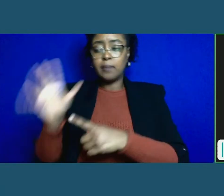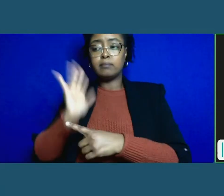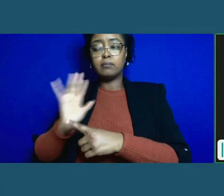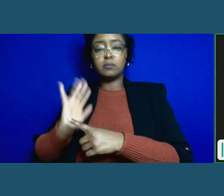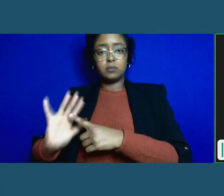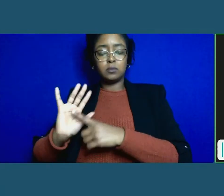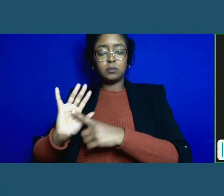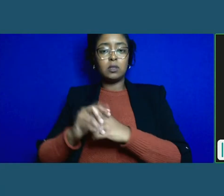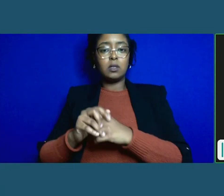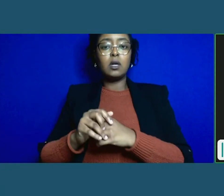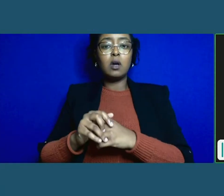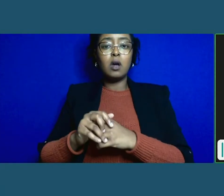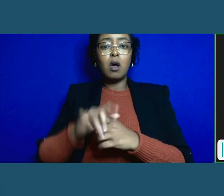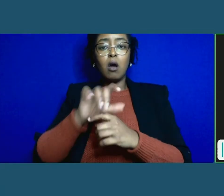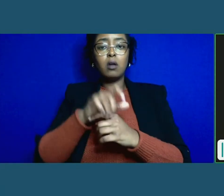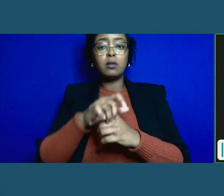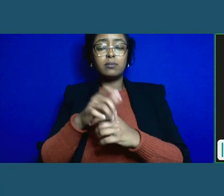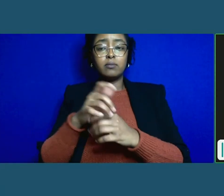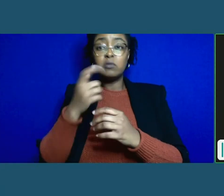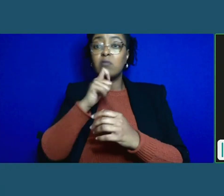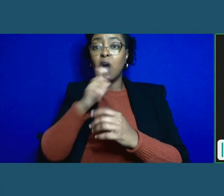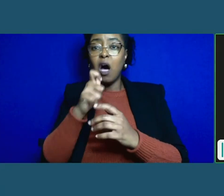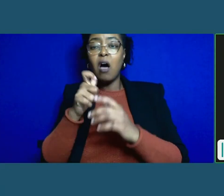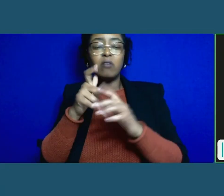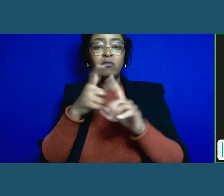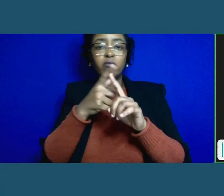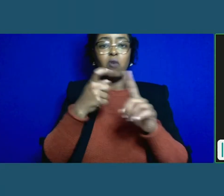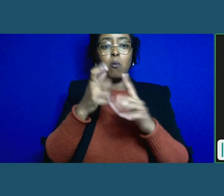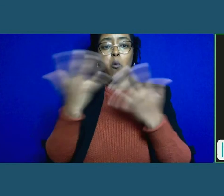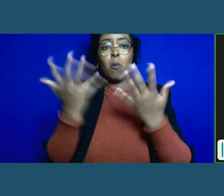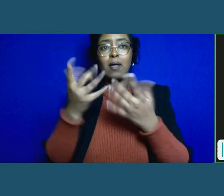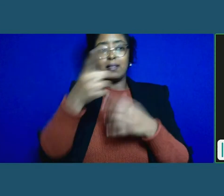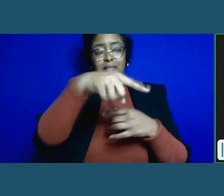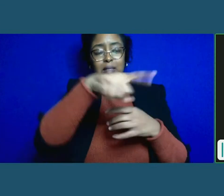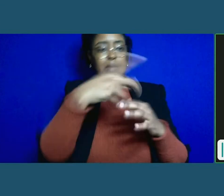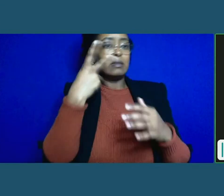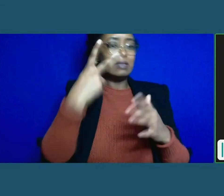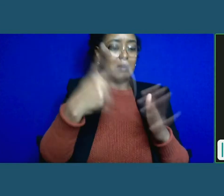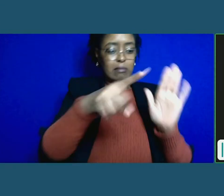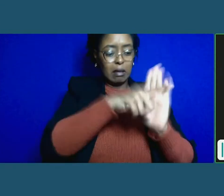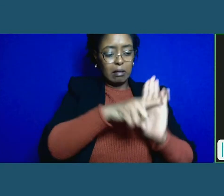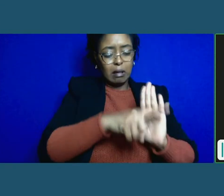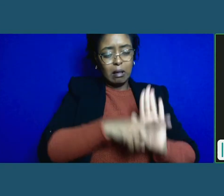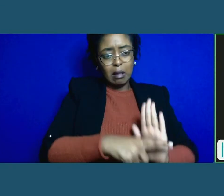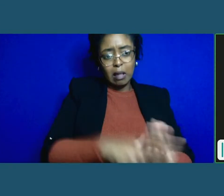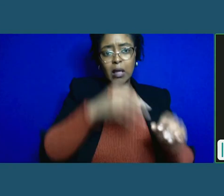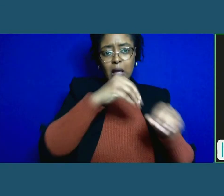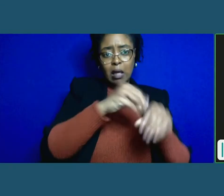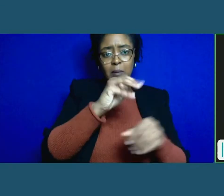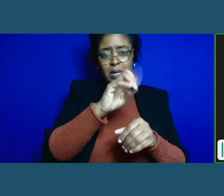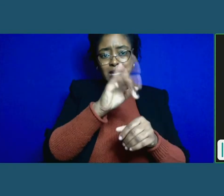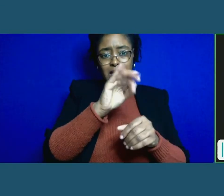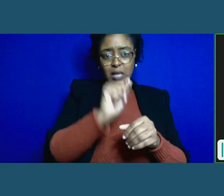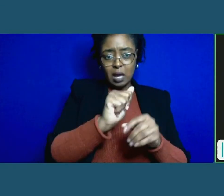um you know, much positivity. That happens, Uh, aside from some of the things that they see